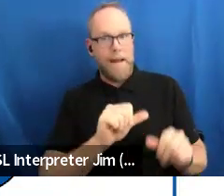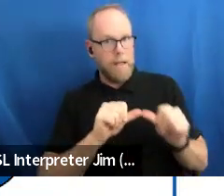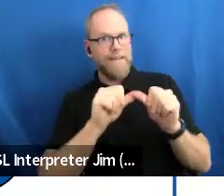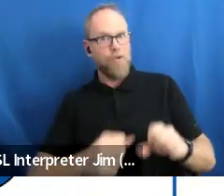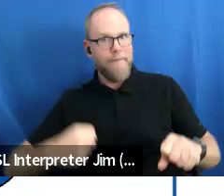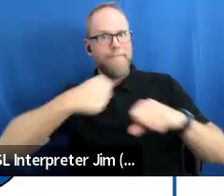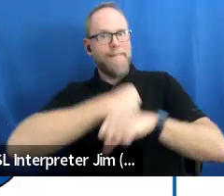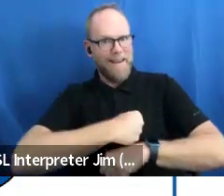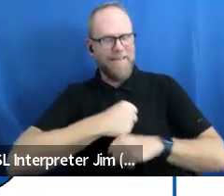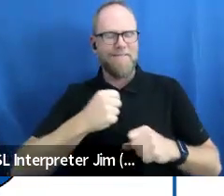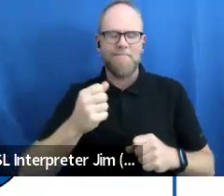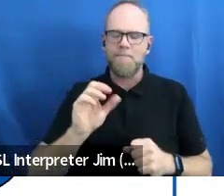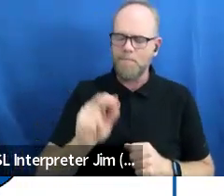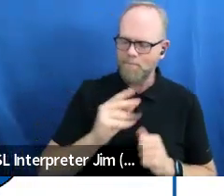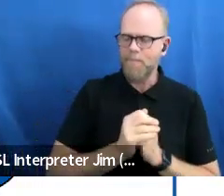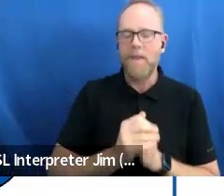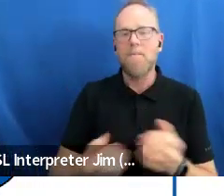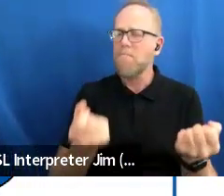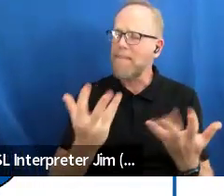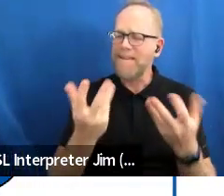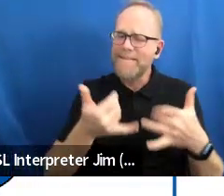Because so much is still happening in the Disability Rights Movement.